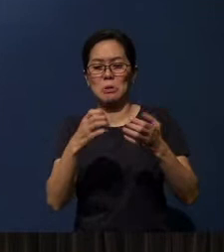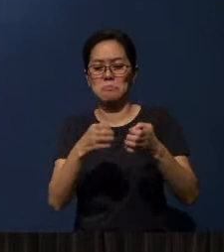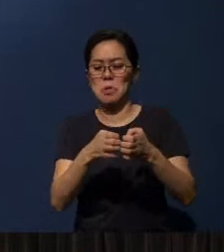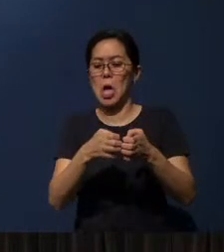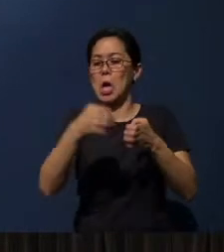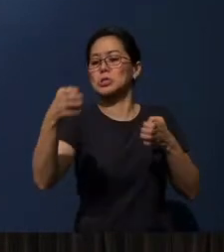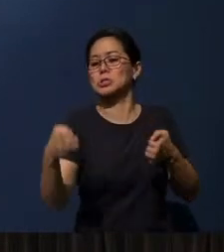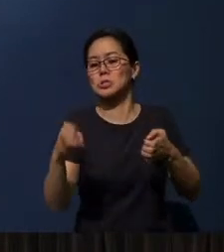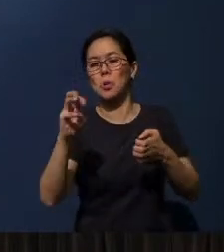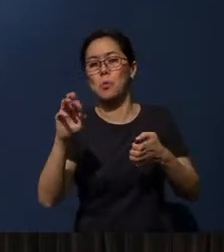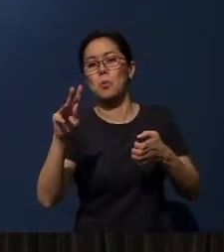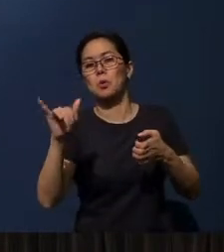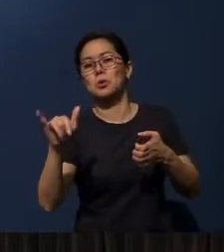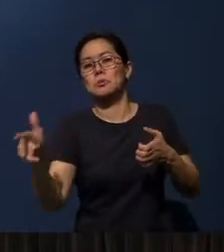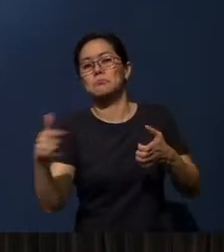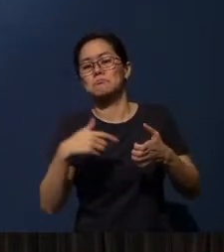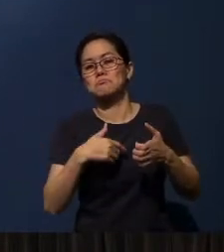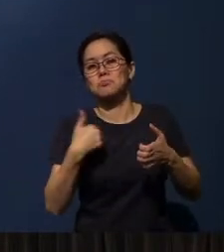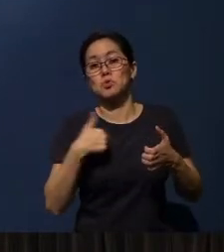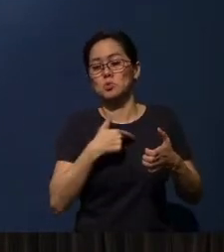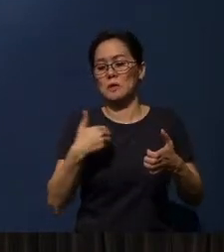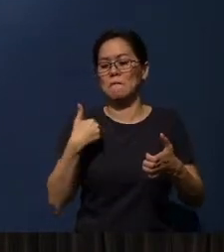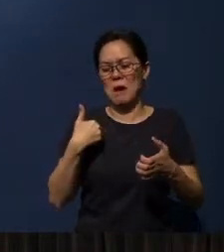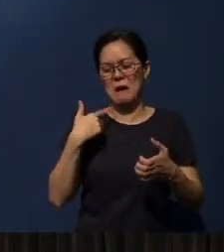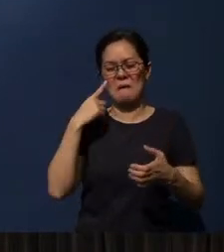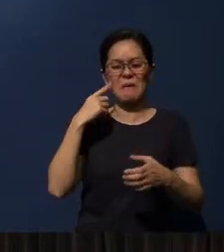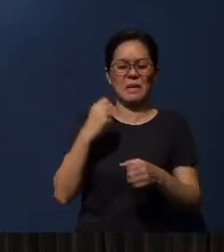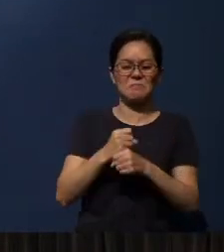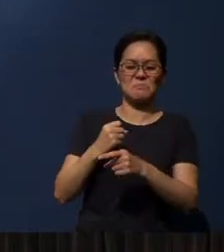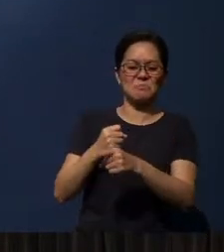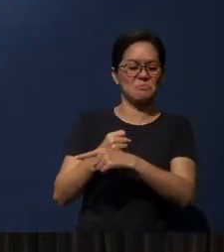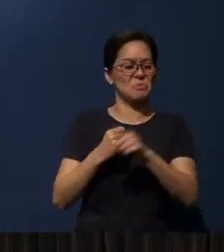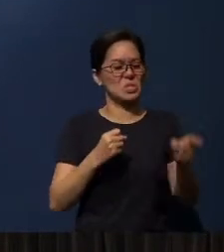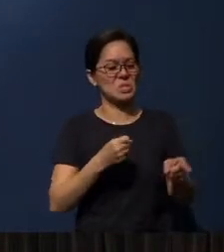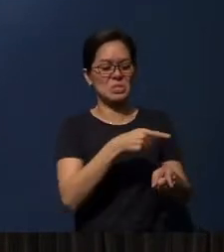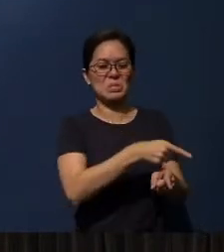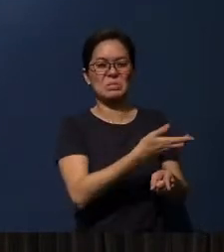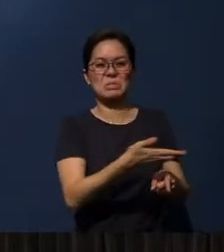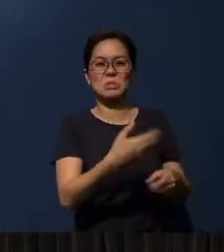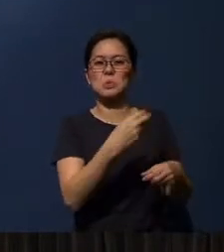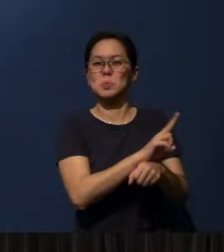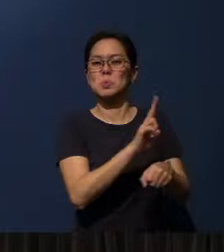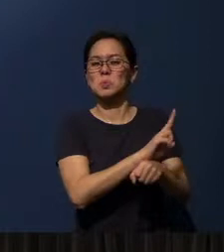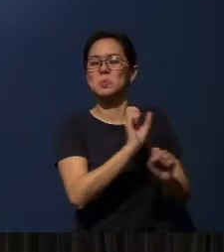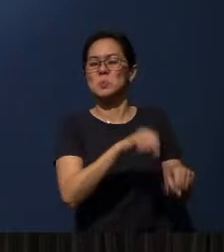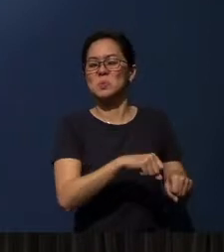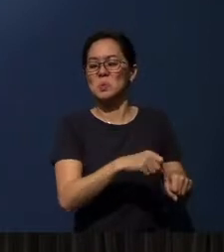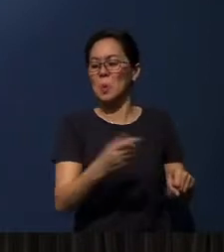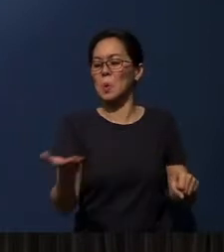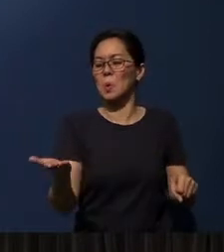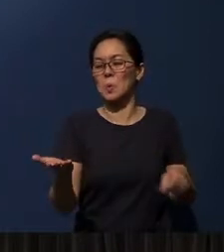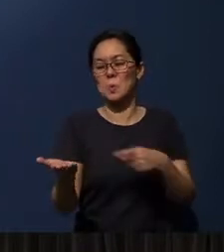And because of that, we have faith that we can continue to use that thing, okay.